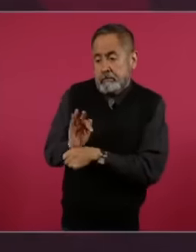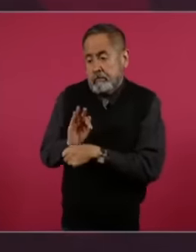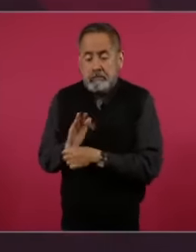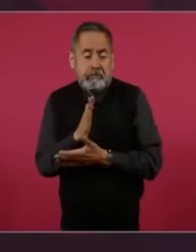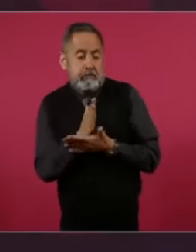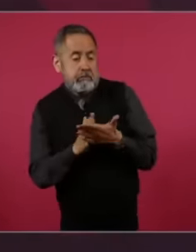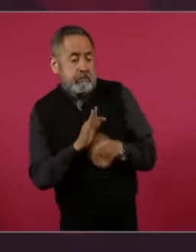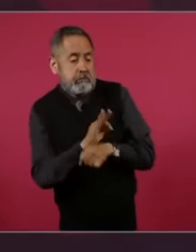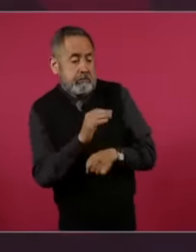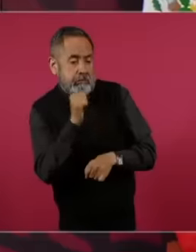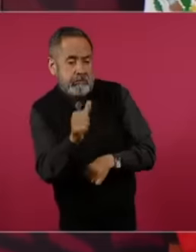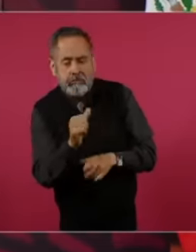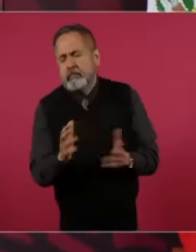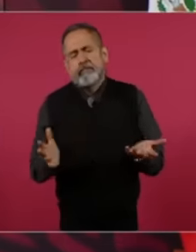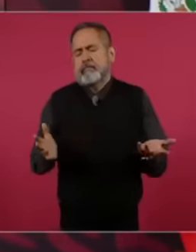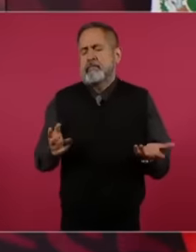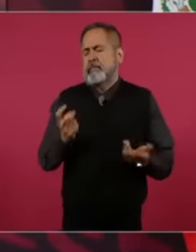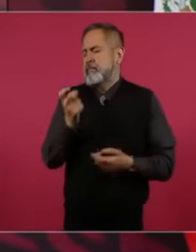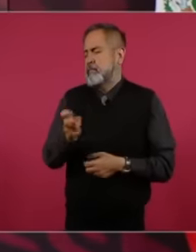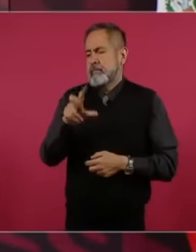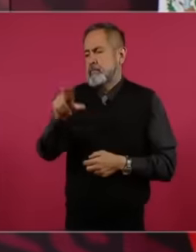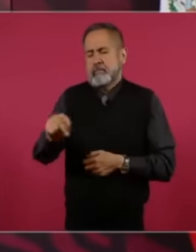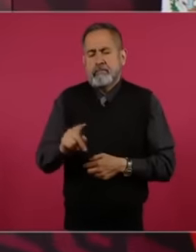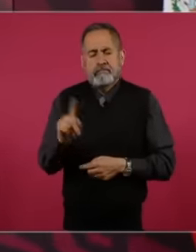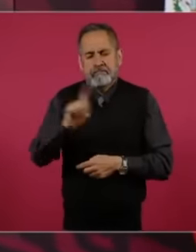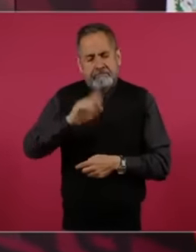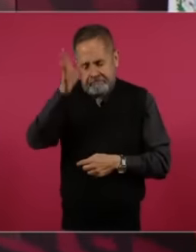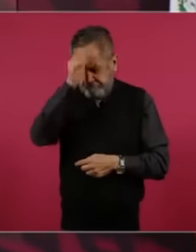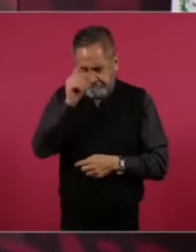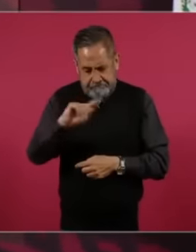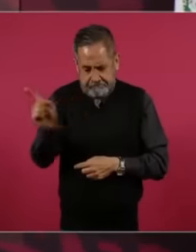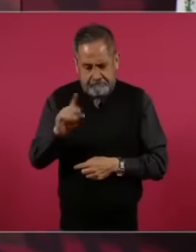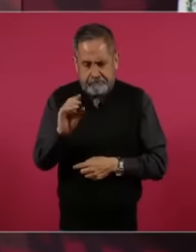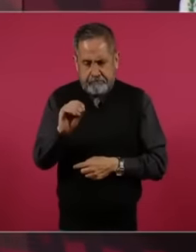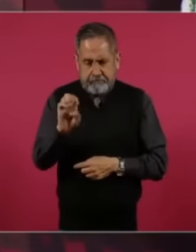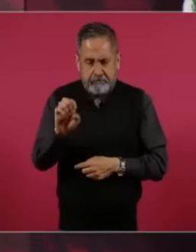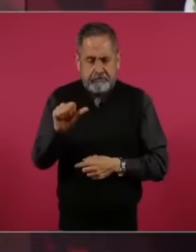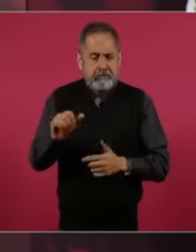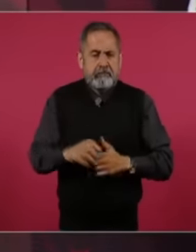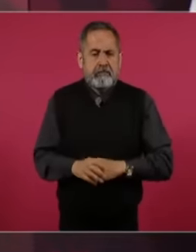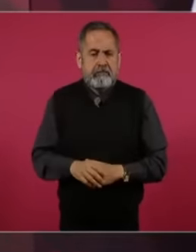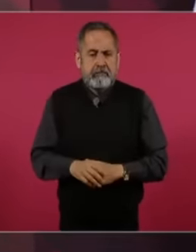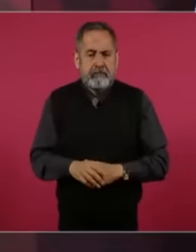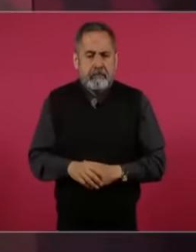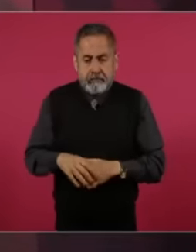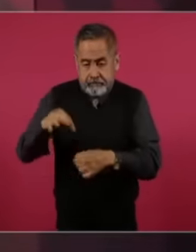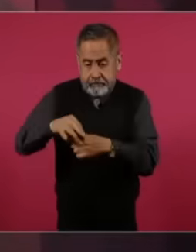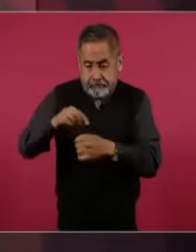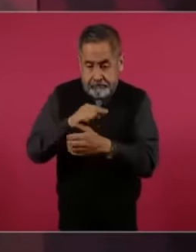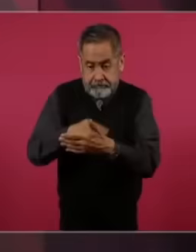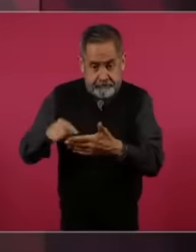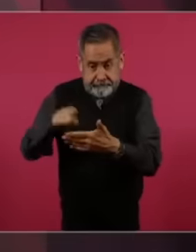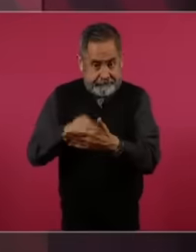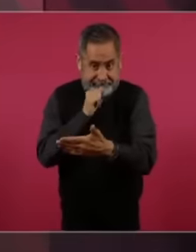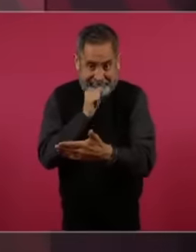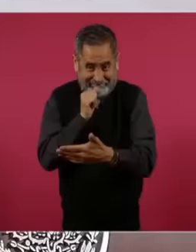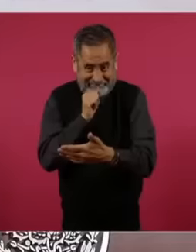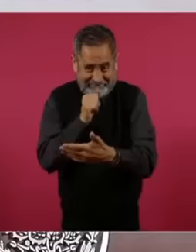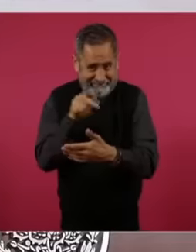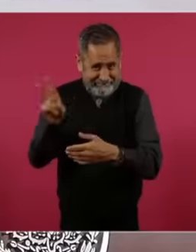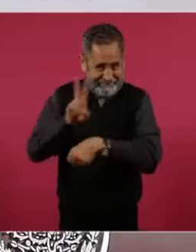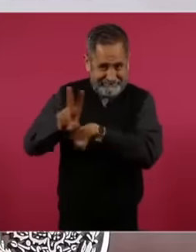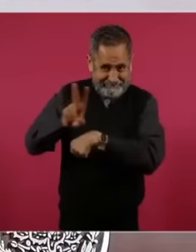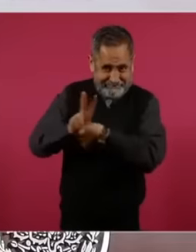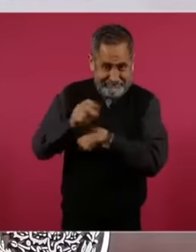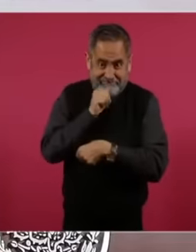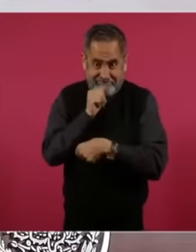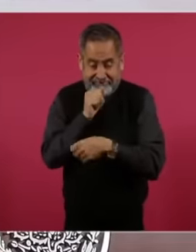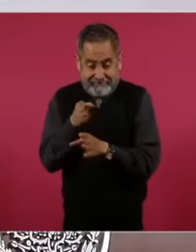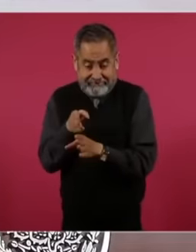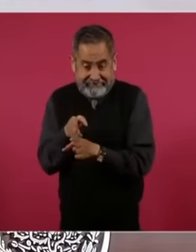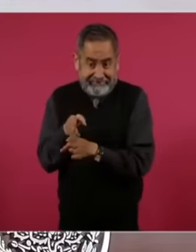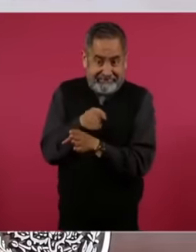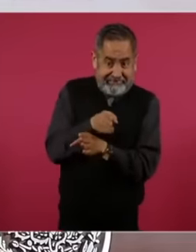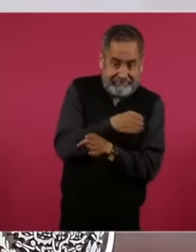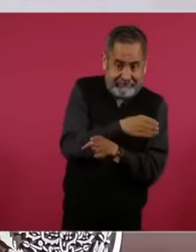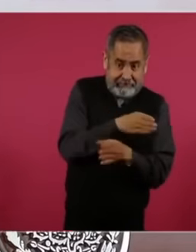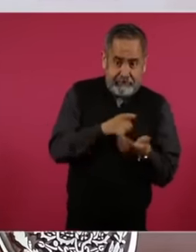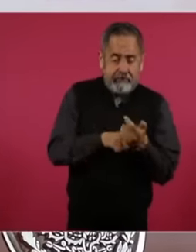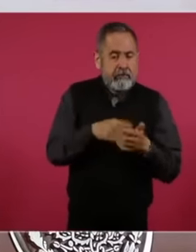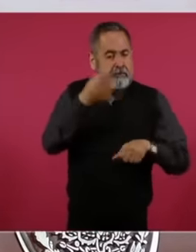oe before knowing results the director of the